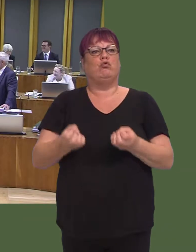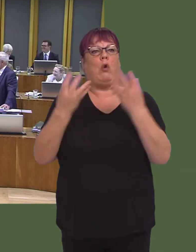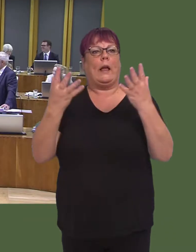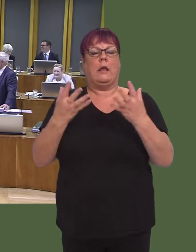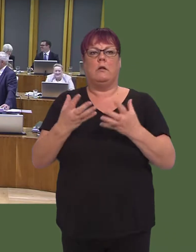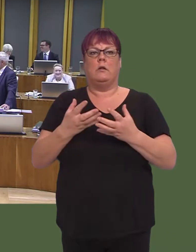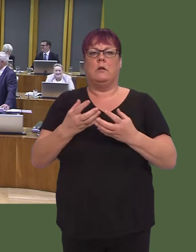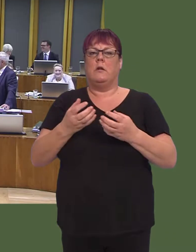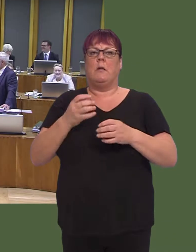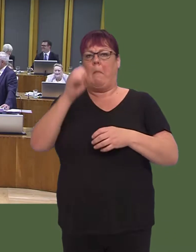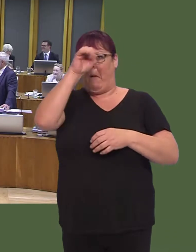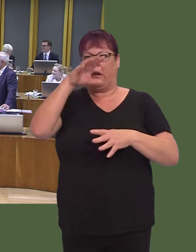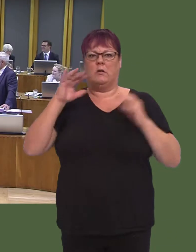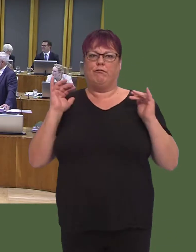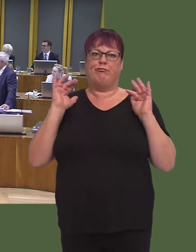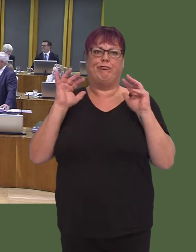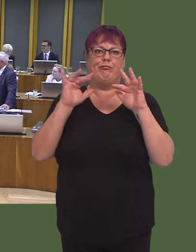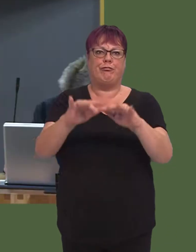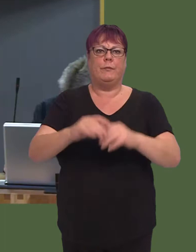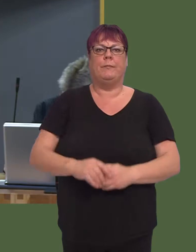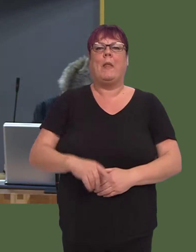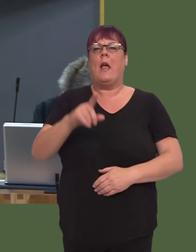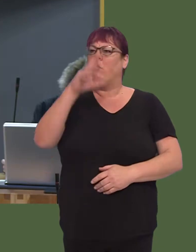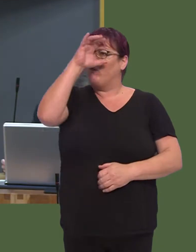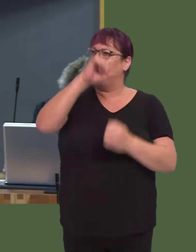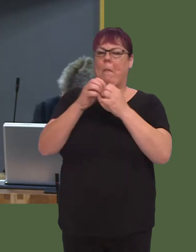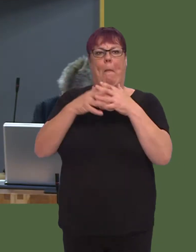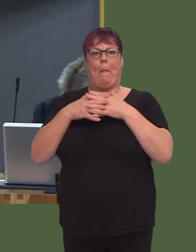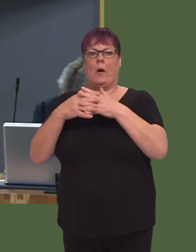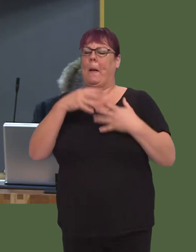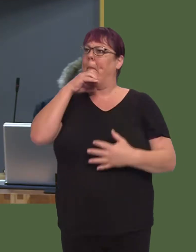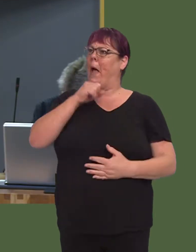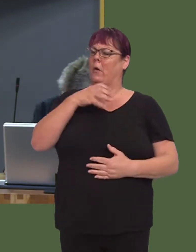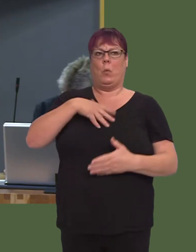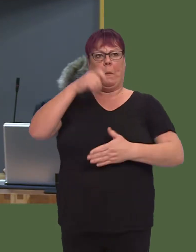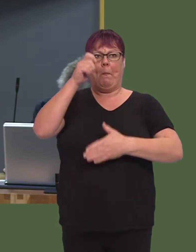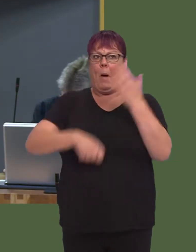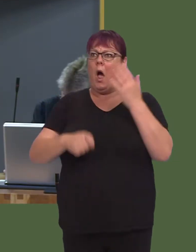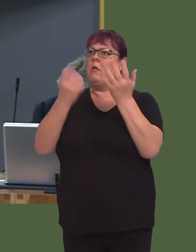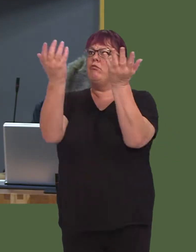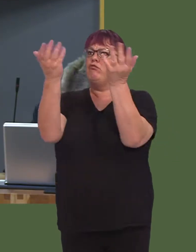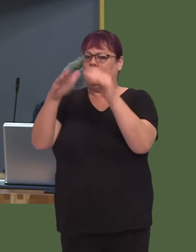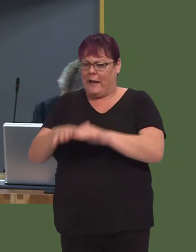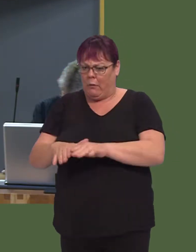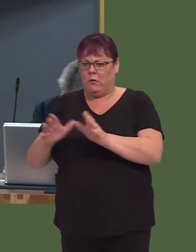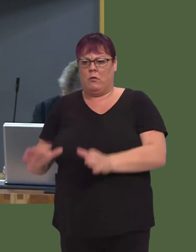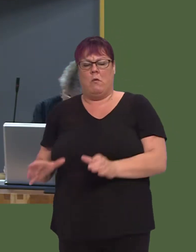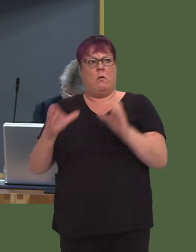was hijacked by striking miners, and when a USA businessman wanted to buy it, dismantle